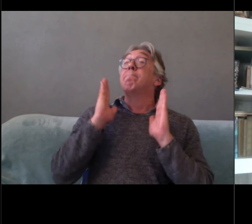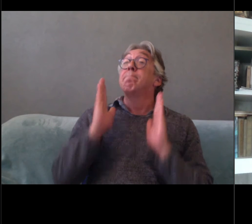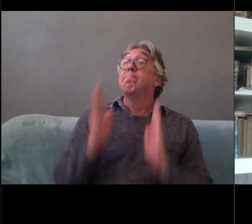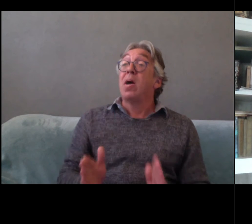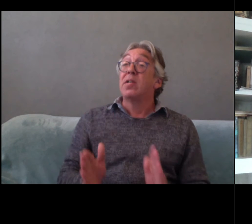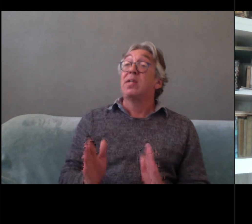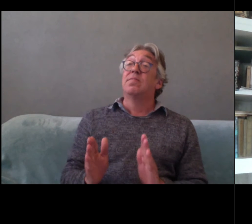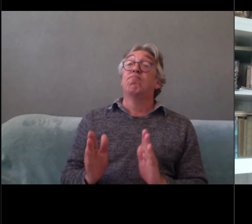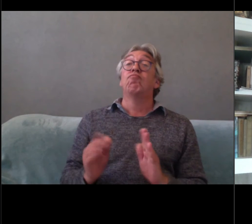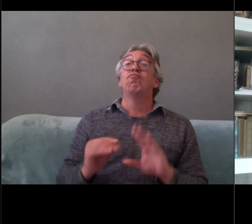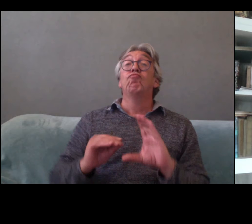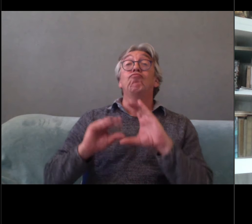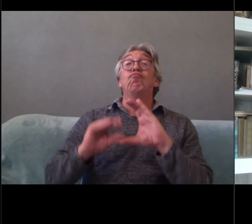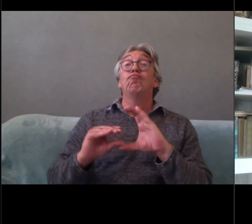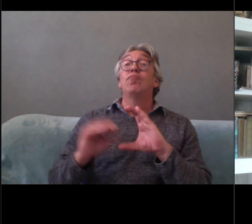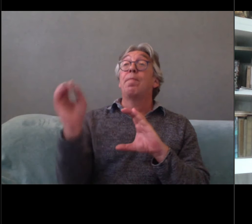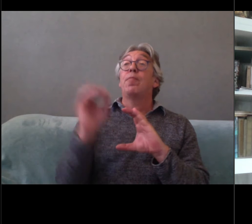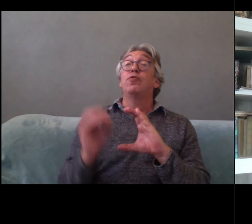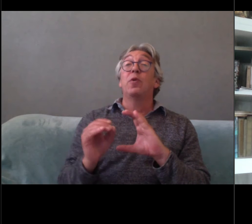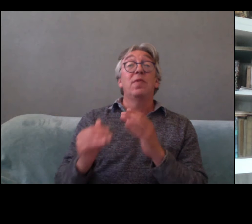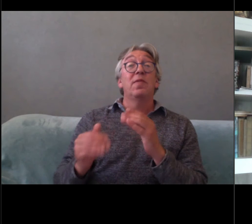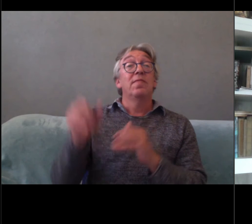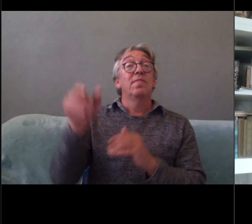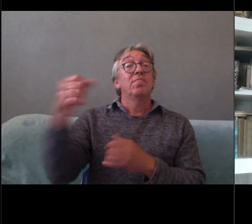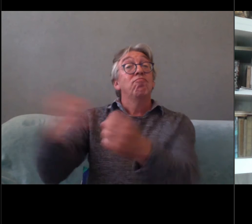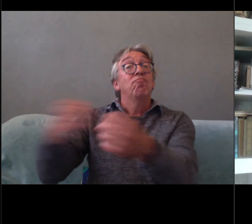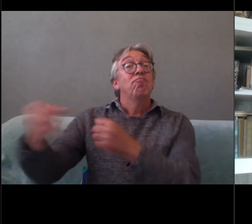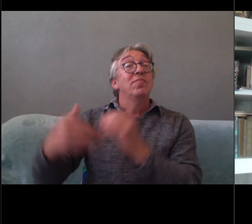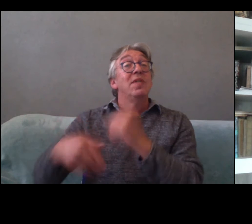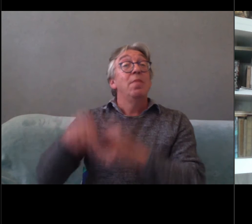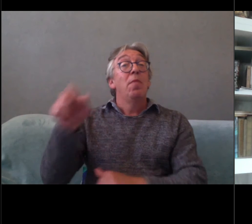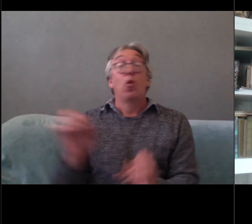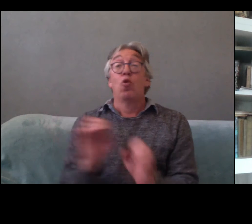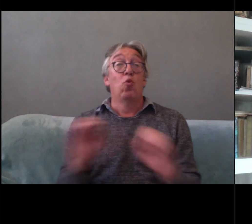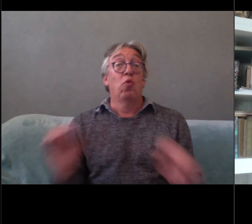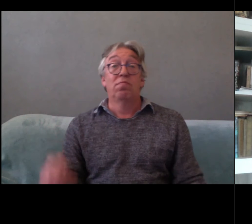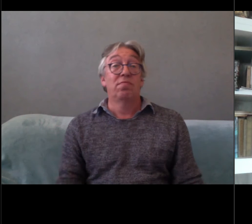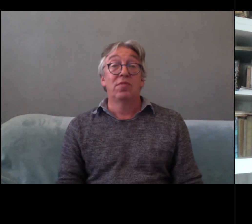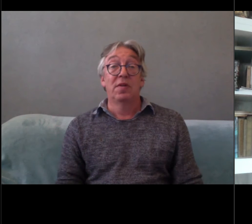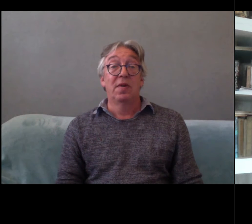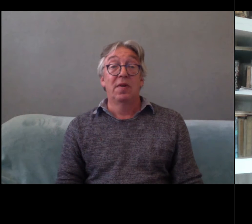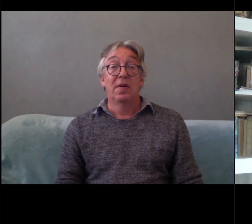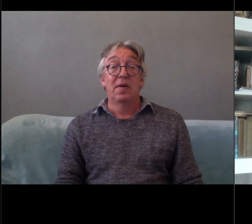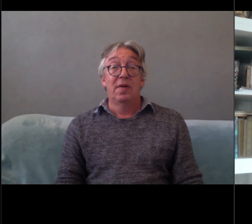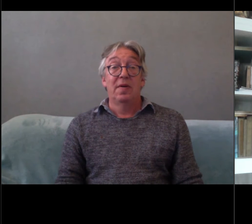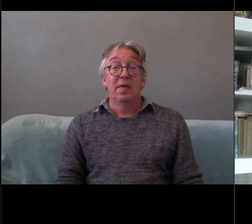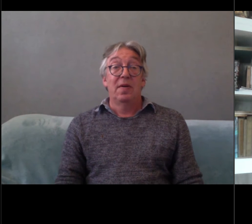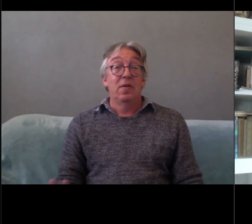It means support for them should be even higher and even bigger